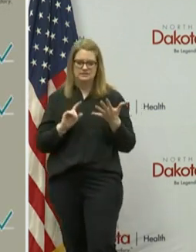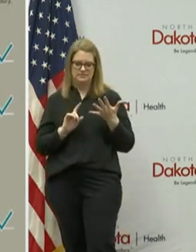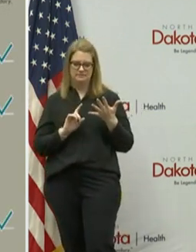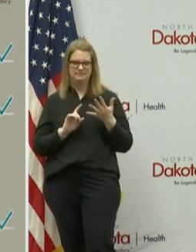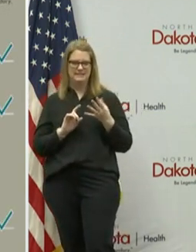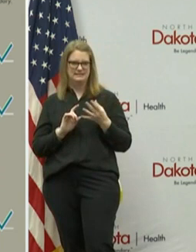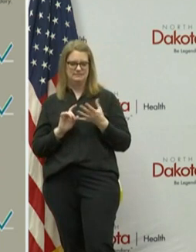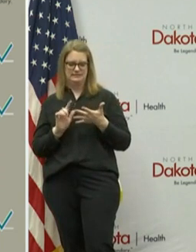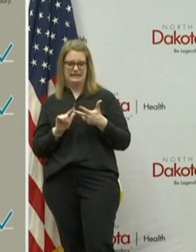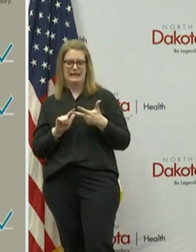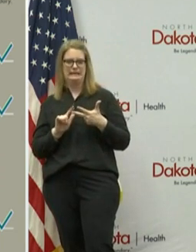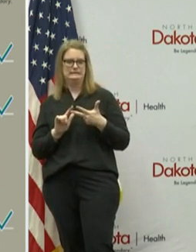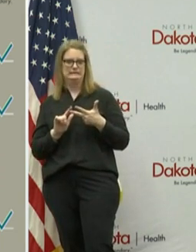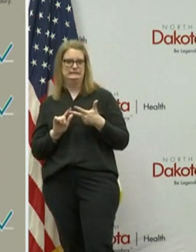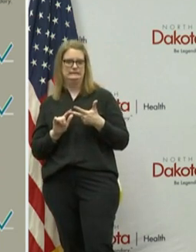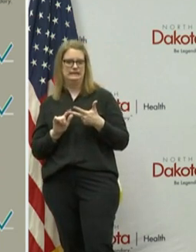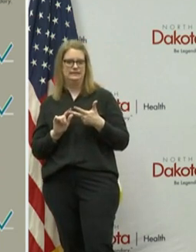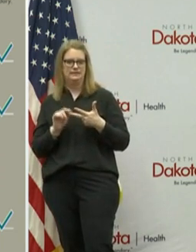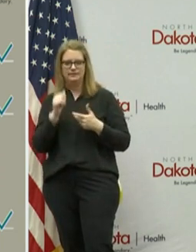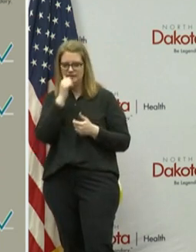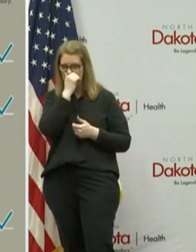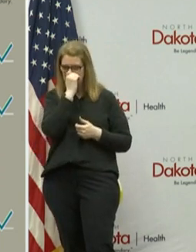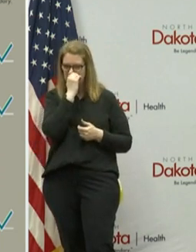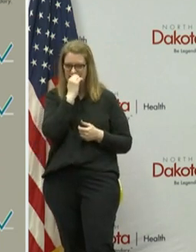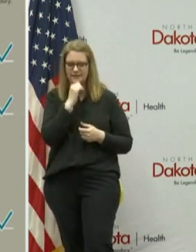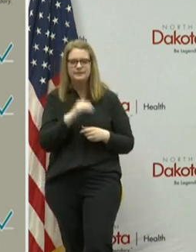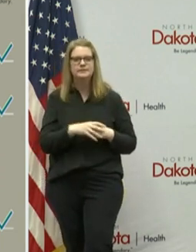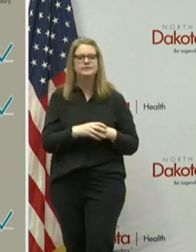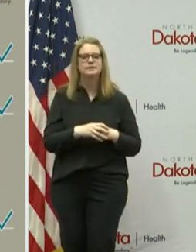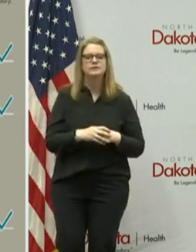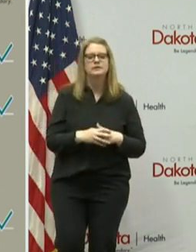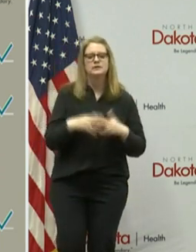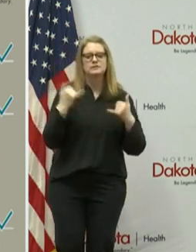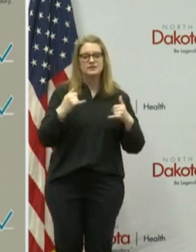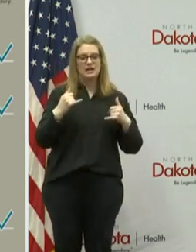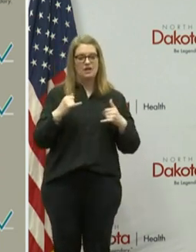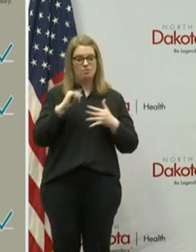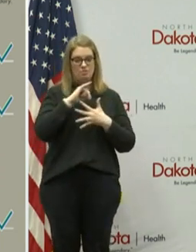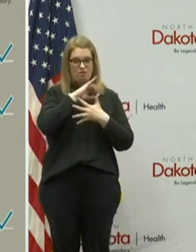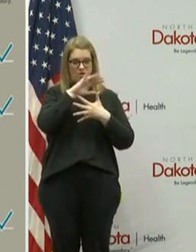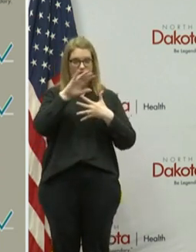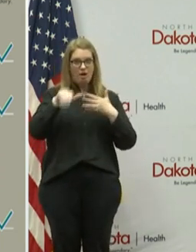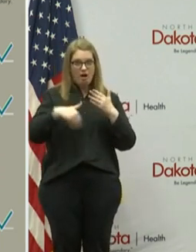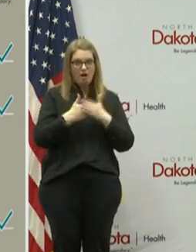IMPACT AND KEEP IT FROM SPREADING WIDELY ACROSS THE COMMUNITIES AND OUR STATE, SO